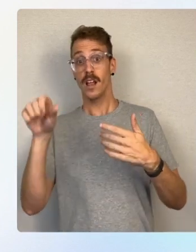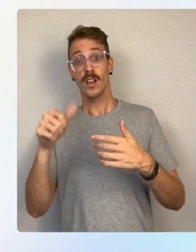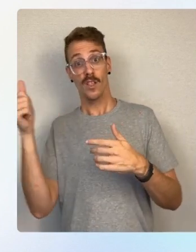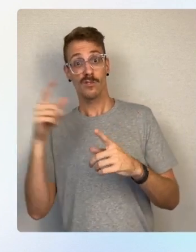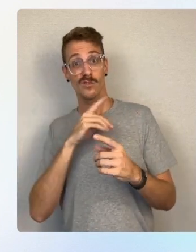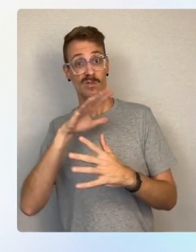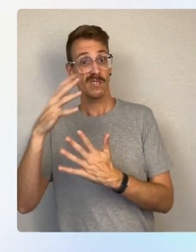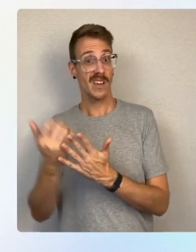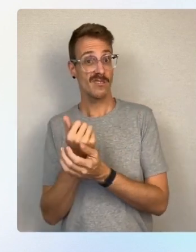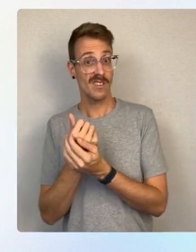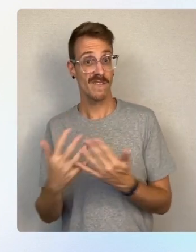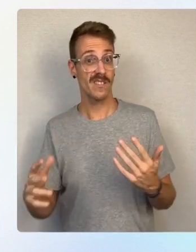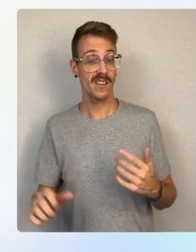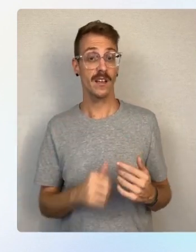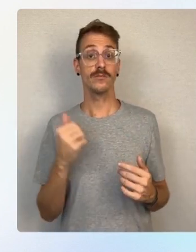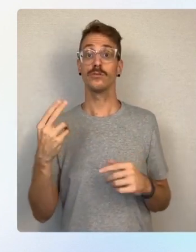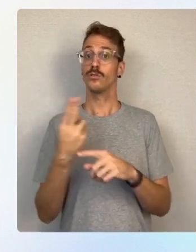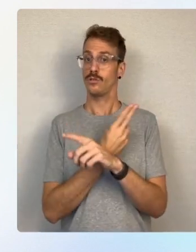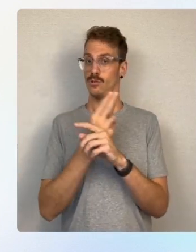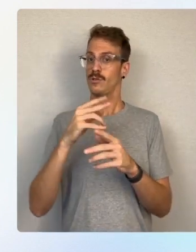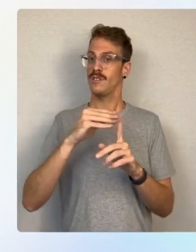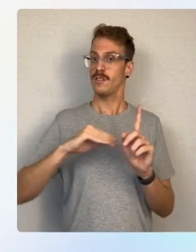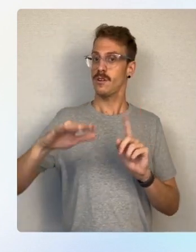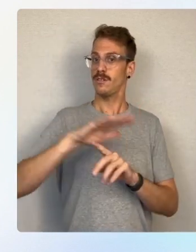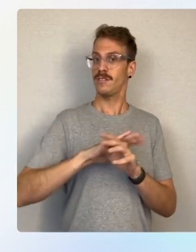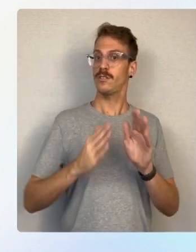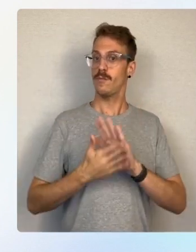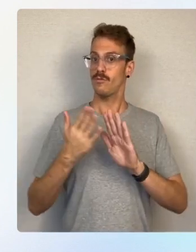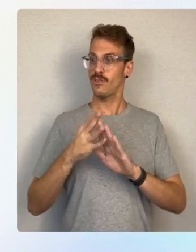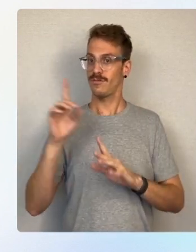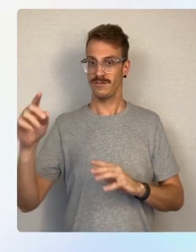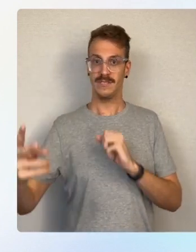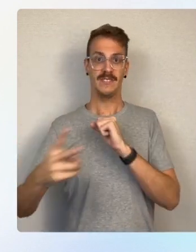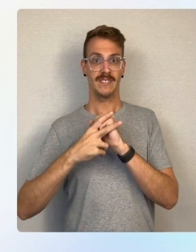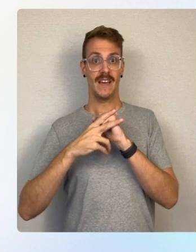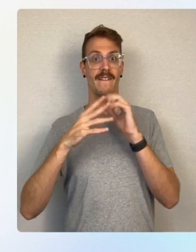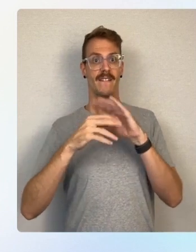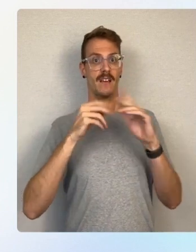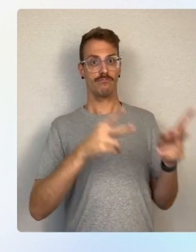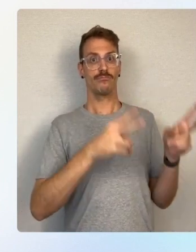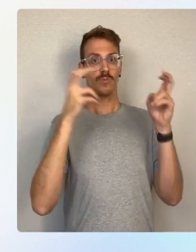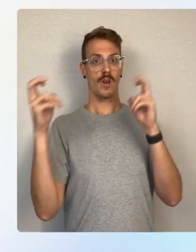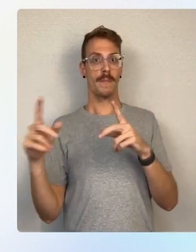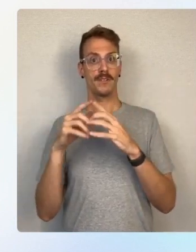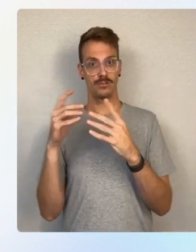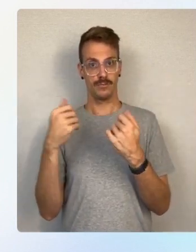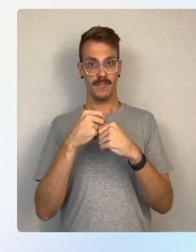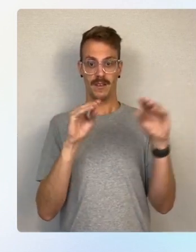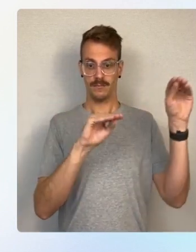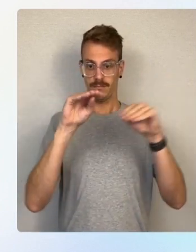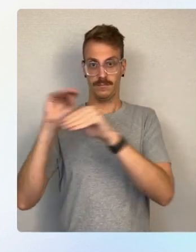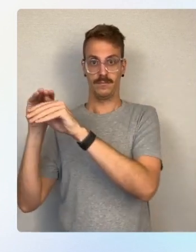and another to catch everything else. We're using context operations, save and copy,